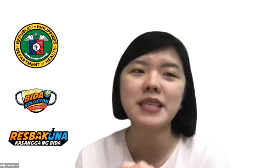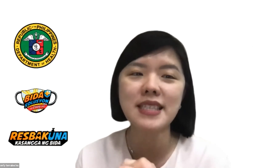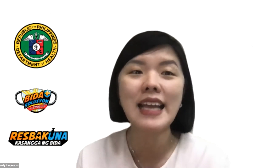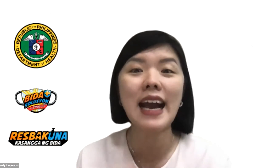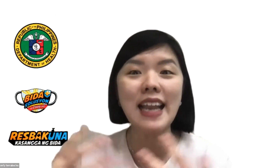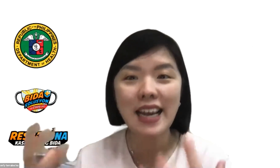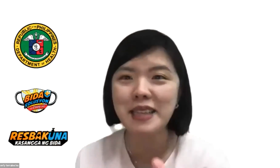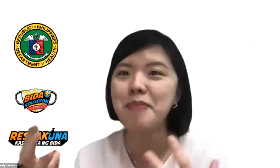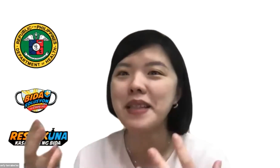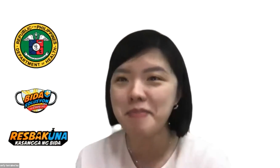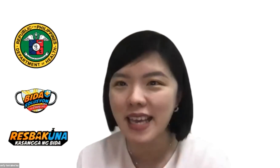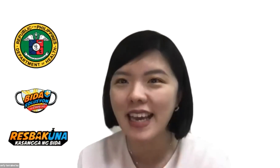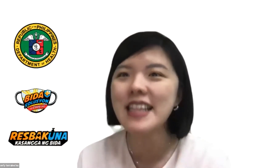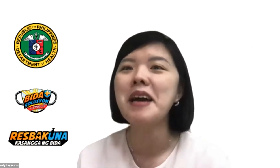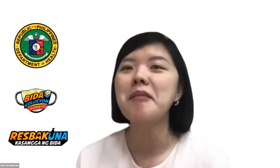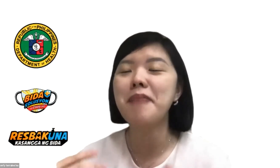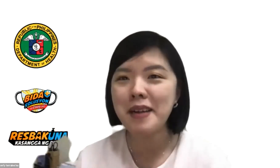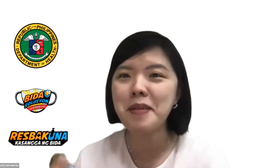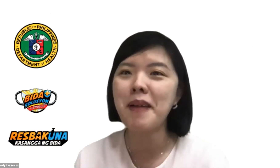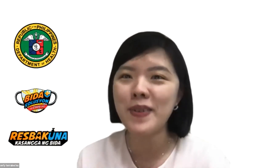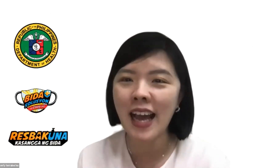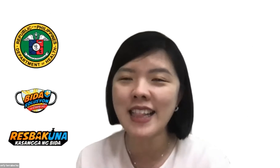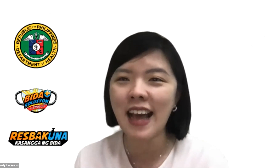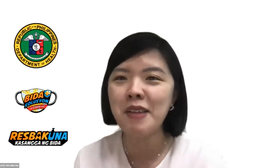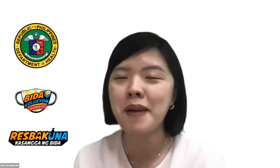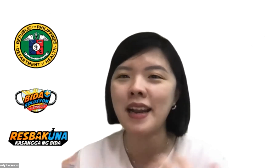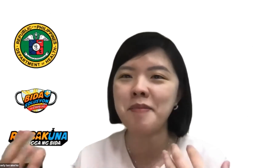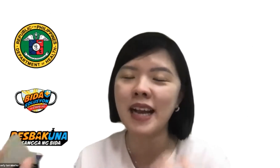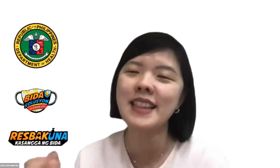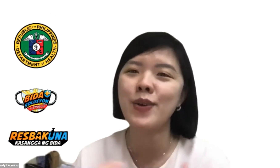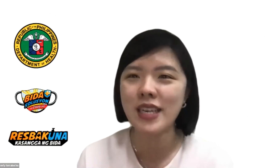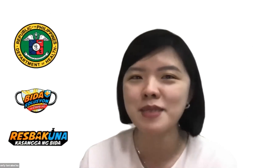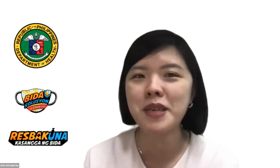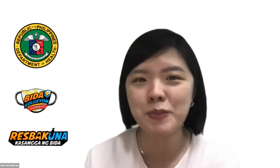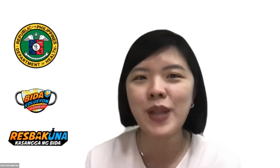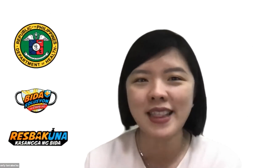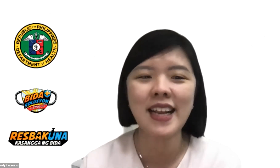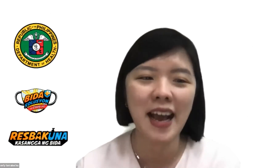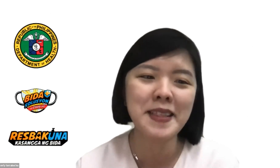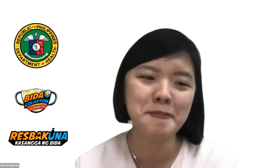But basically what we need to do is to have more of these so we can all get vaccinated and our Christmas would be more joyous.